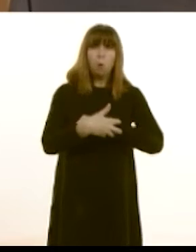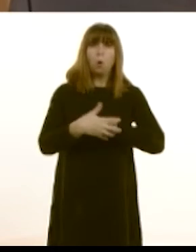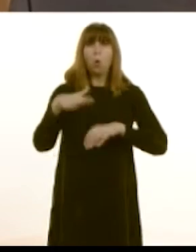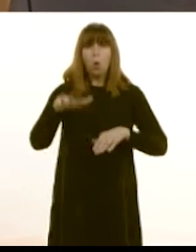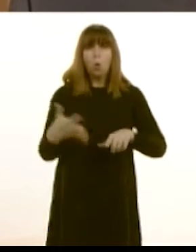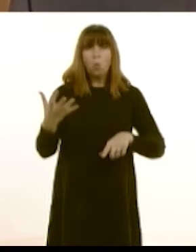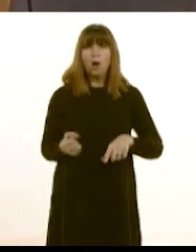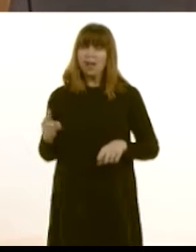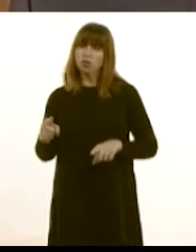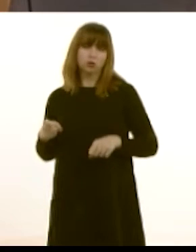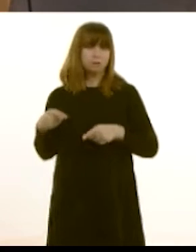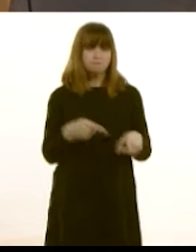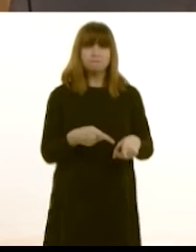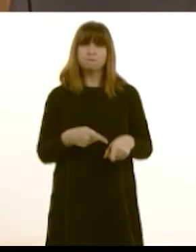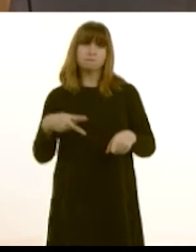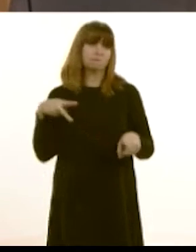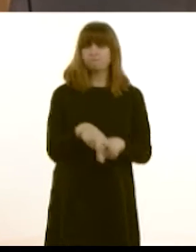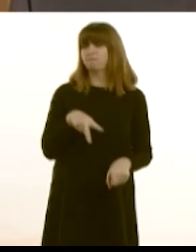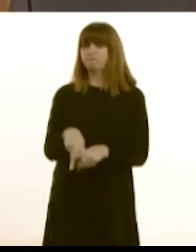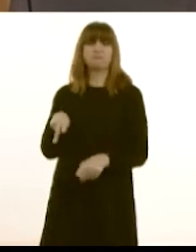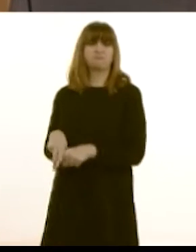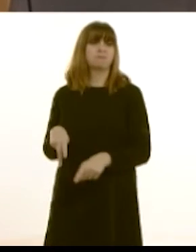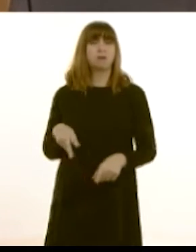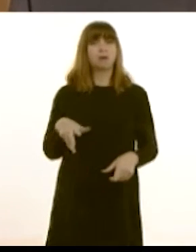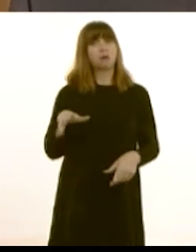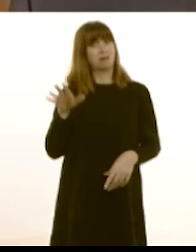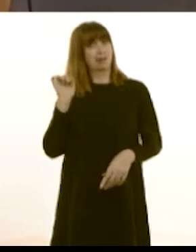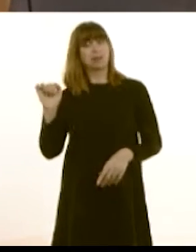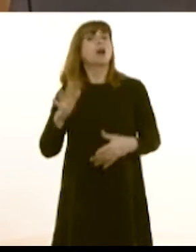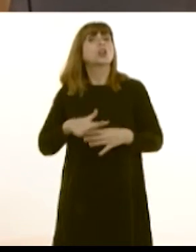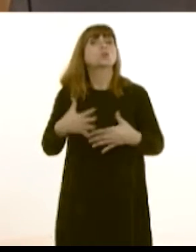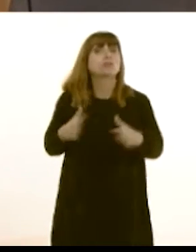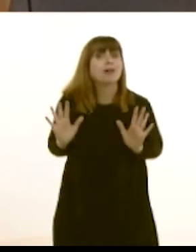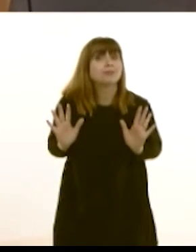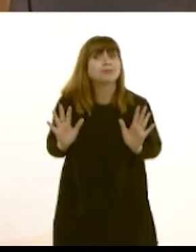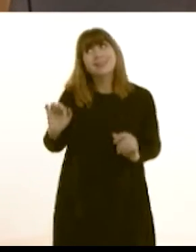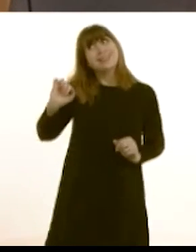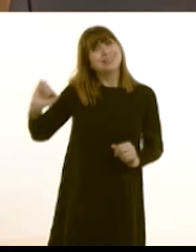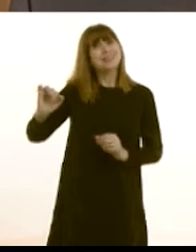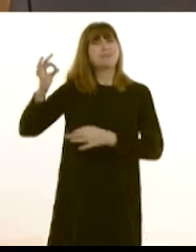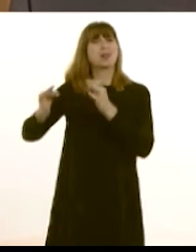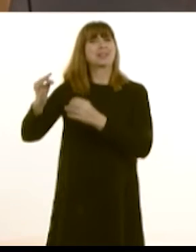and the help thatís being given to those who have the most amount of money. We shouldnít be surprised at that. That is, after all, what his party stands for.